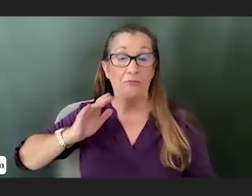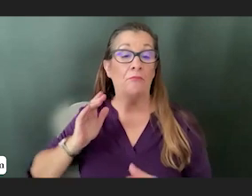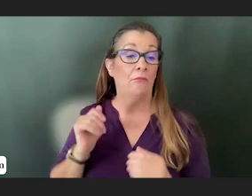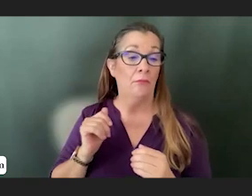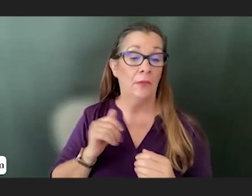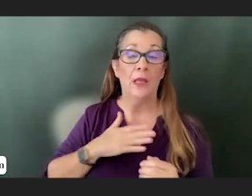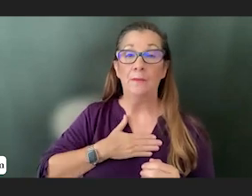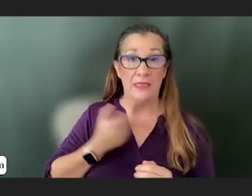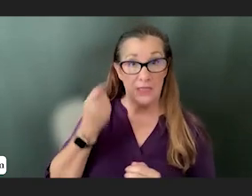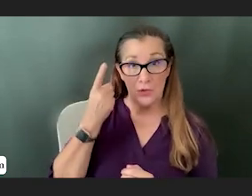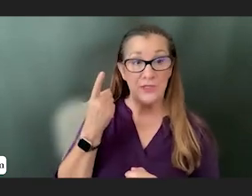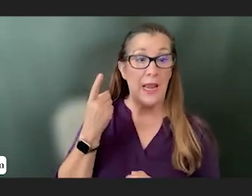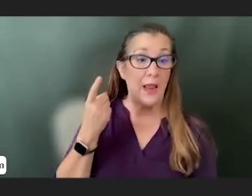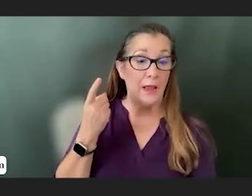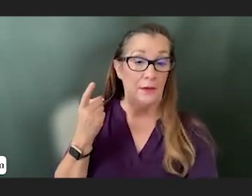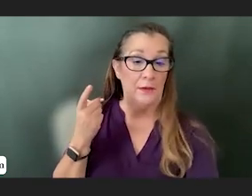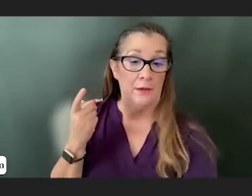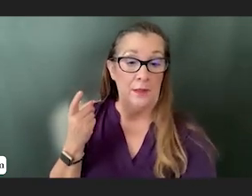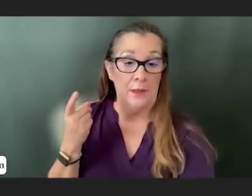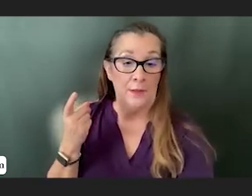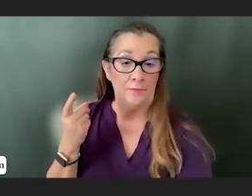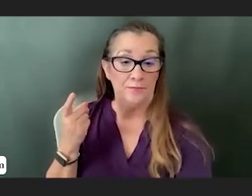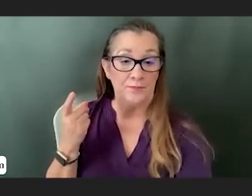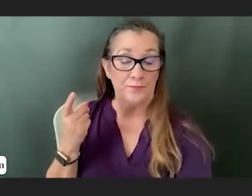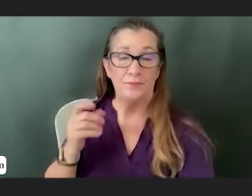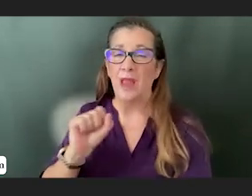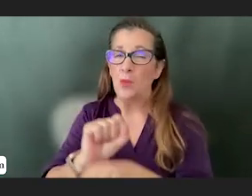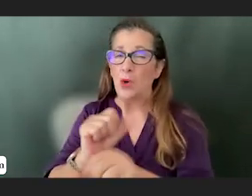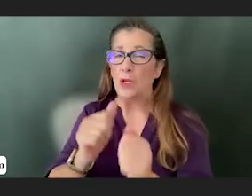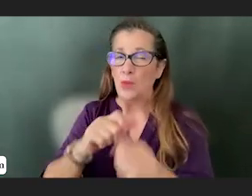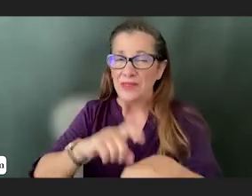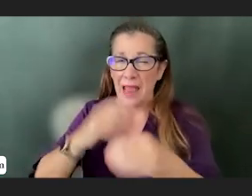Please understand that, you know, working on time here, but wanting to share as much as I can.